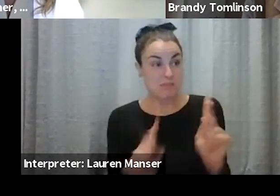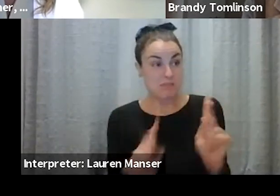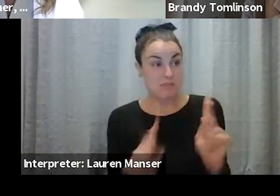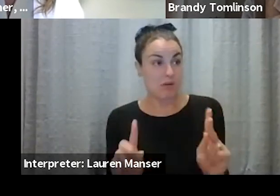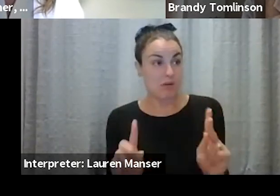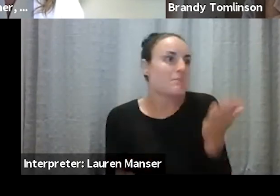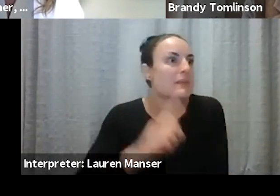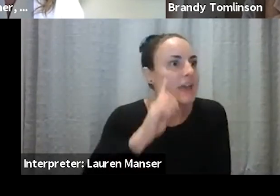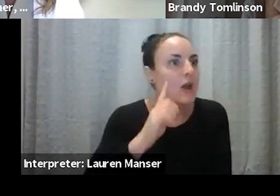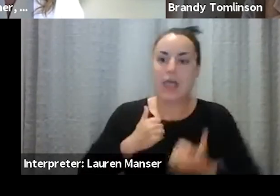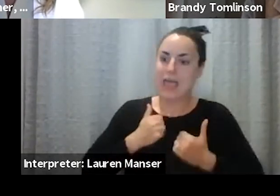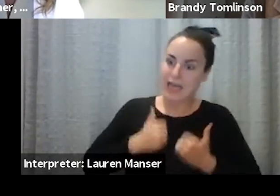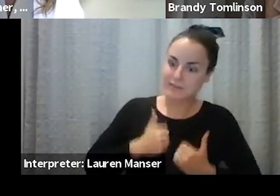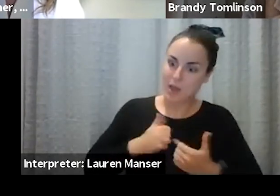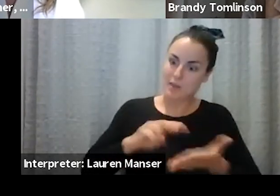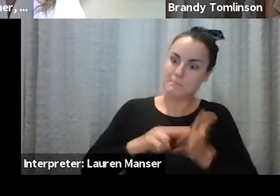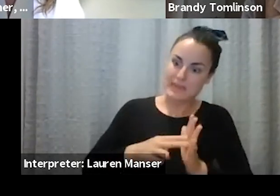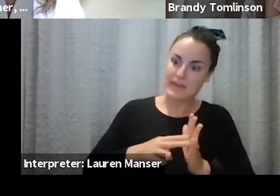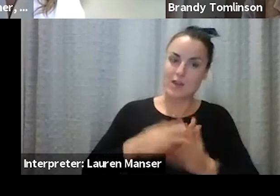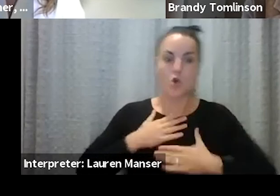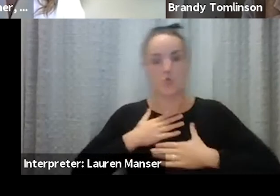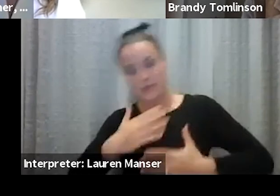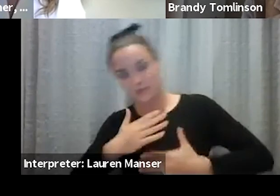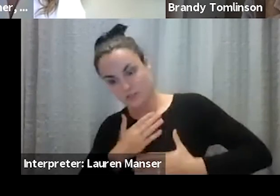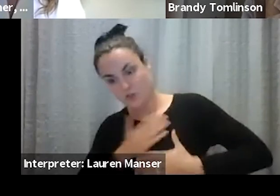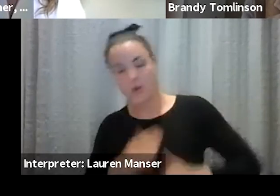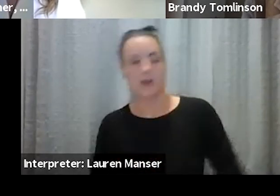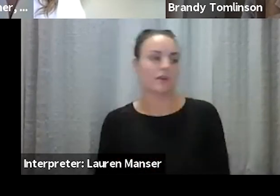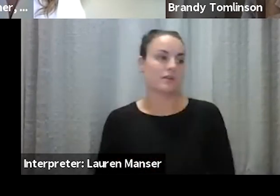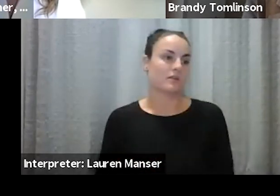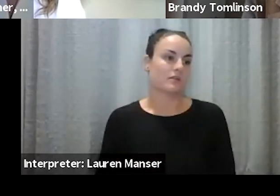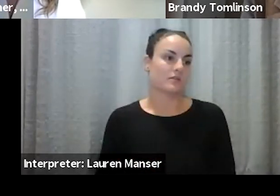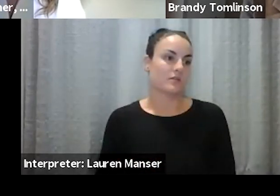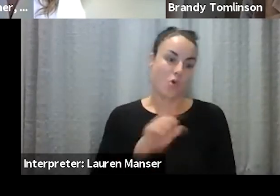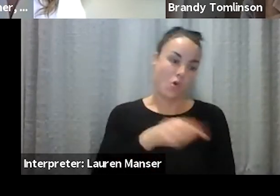it could be a combination of both, It could be something neurological